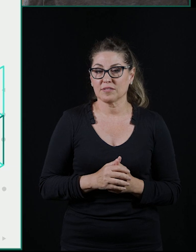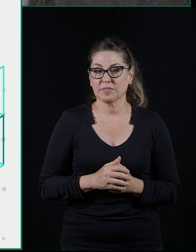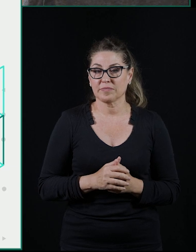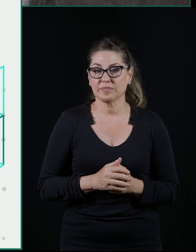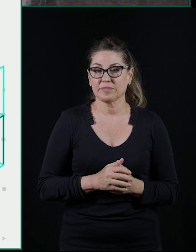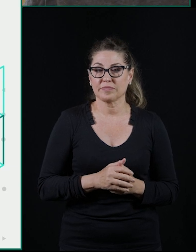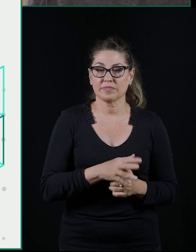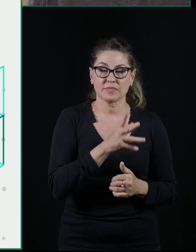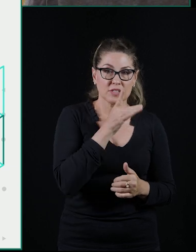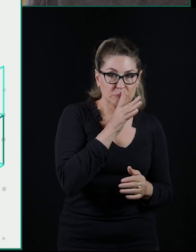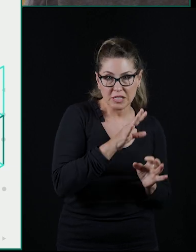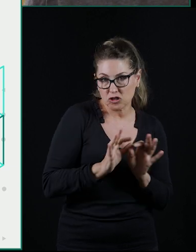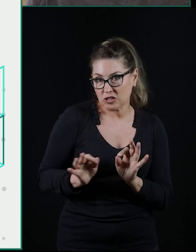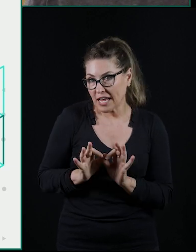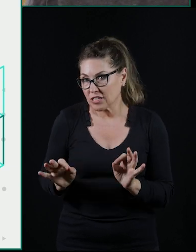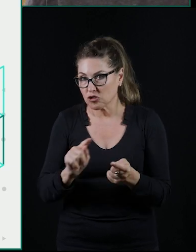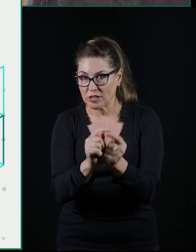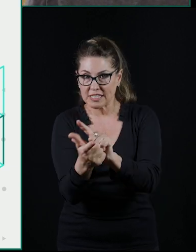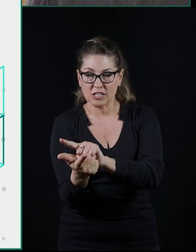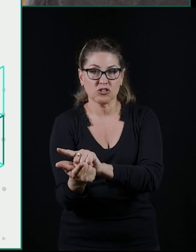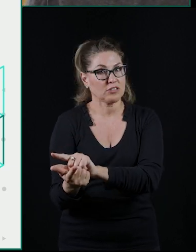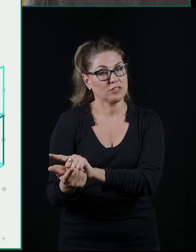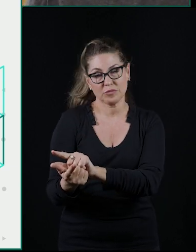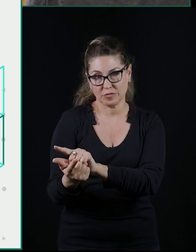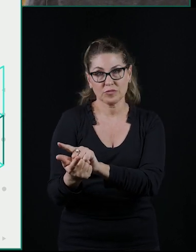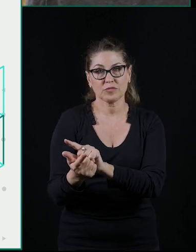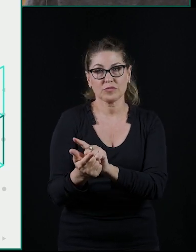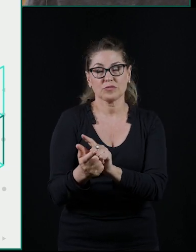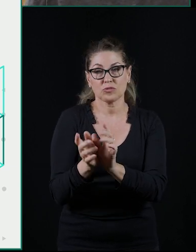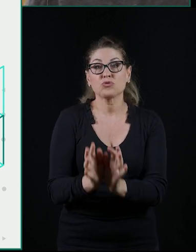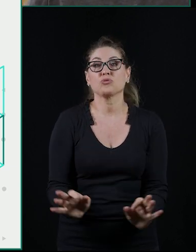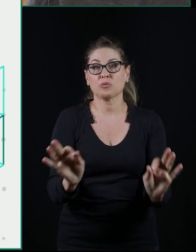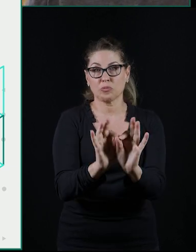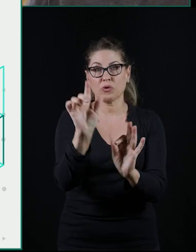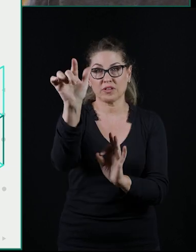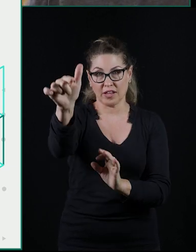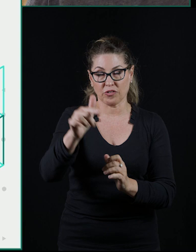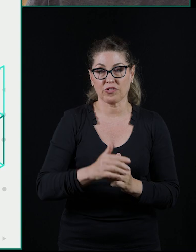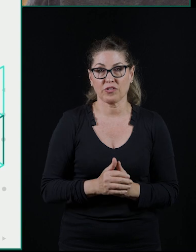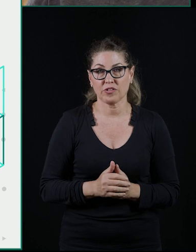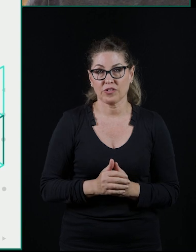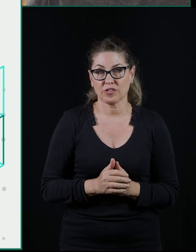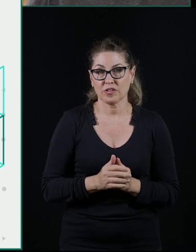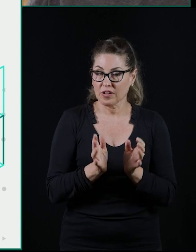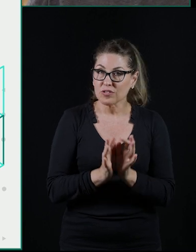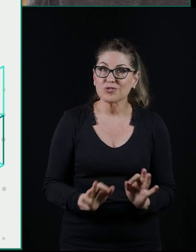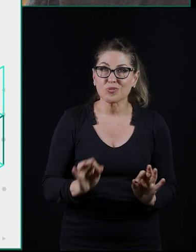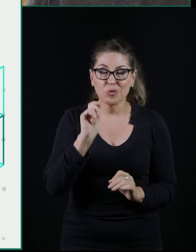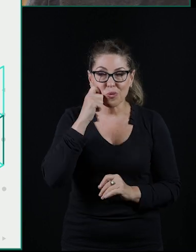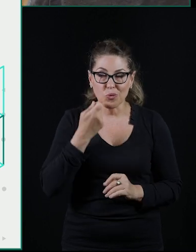Speech text translation which is super important. Later on, I have a demo on this. It's super cool.